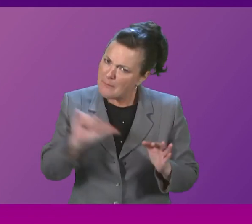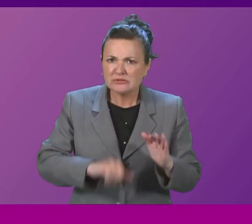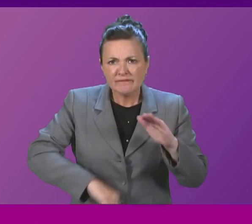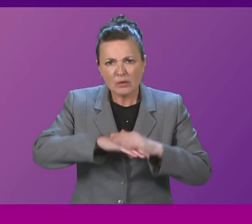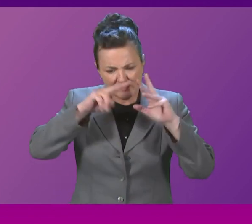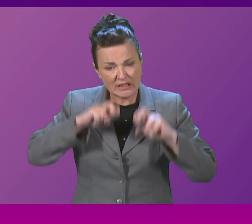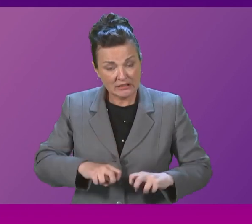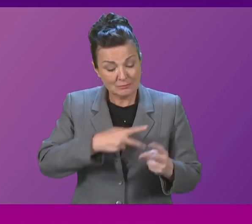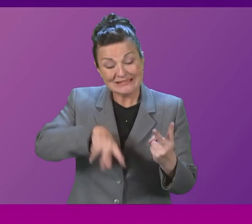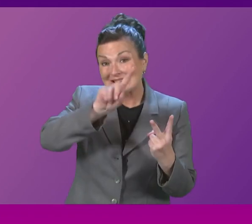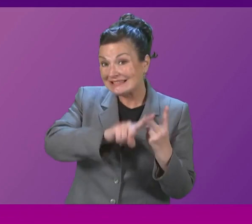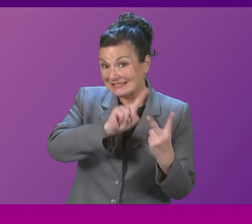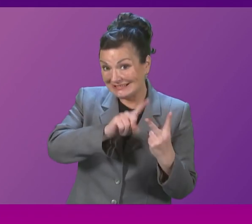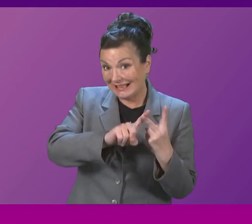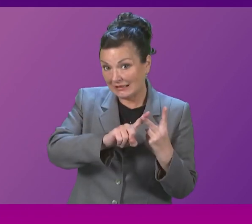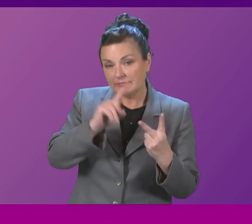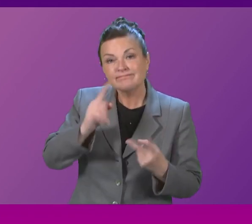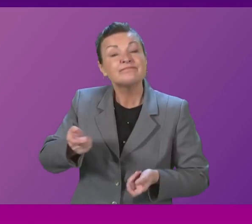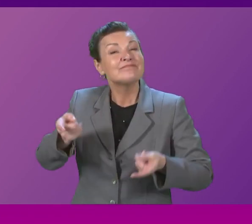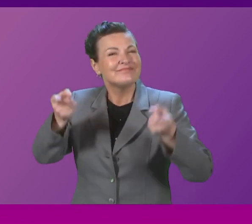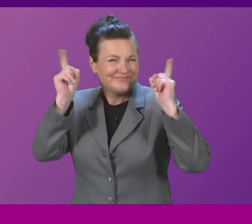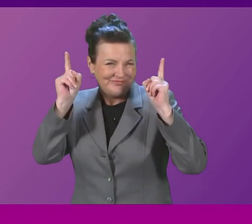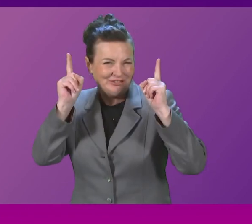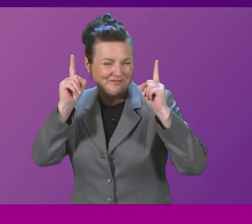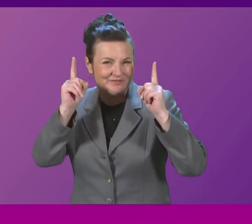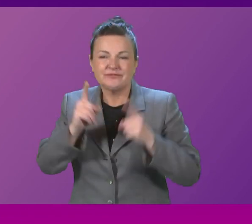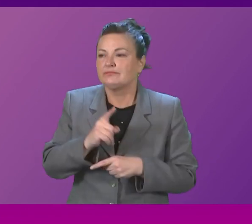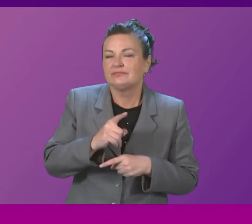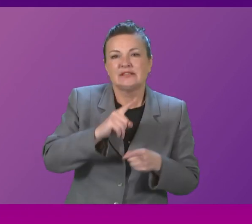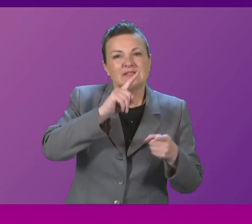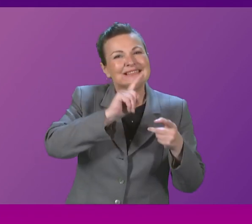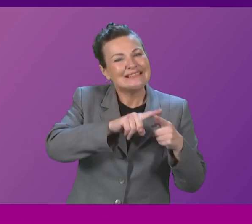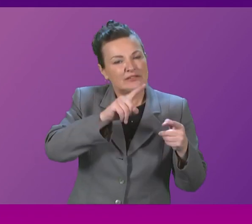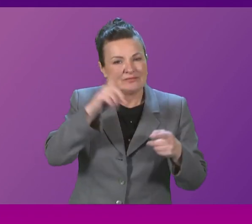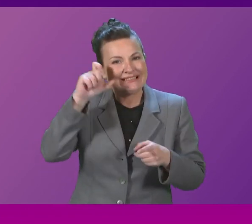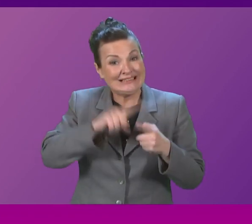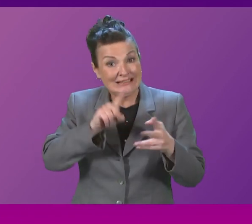Secondly, the chief operating officer of NHS Scotland has met NHS Forth Valley’s chief